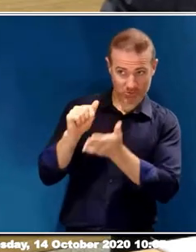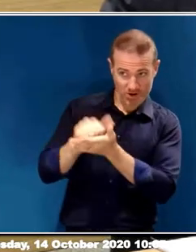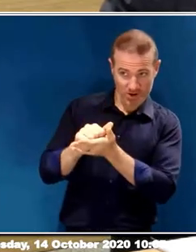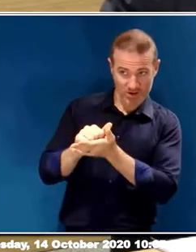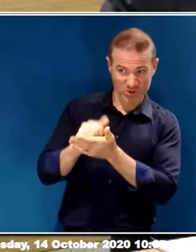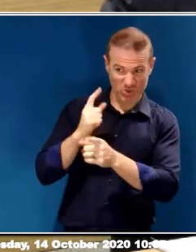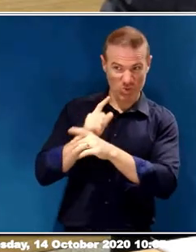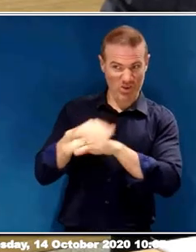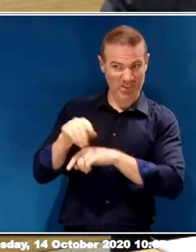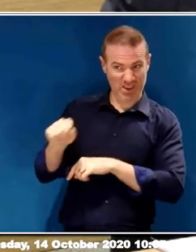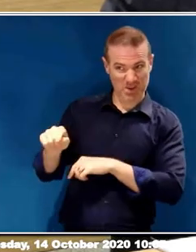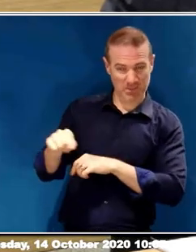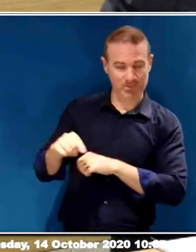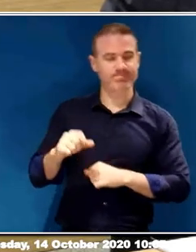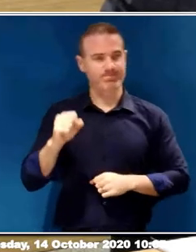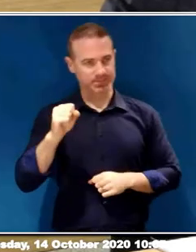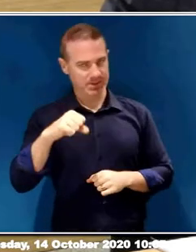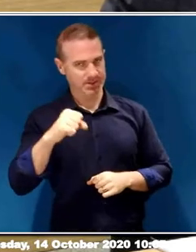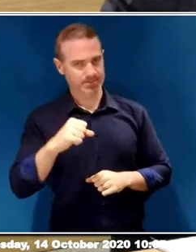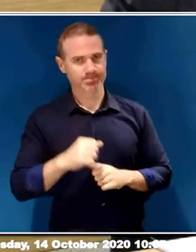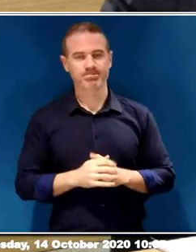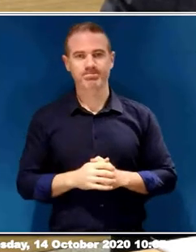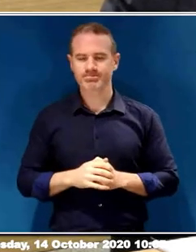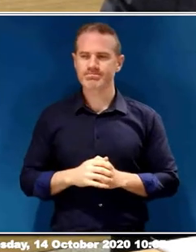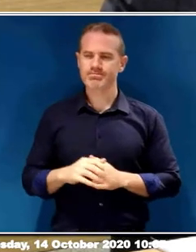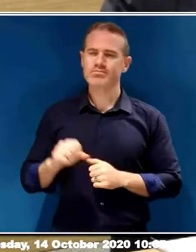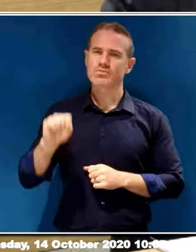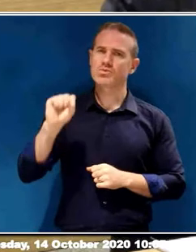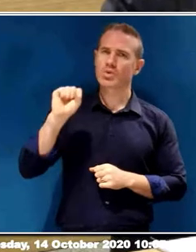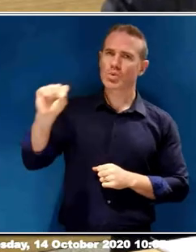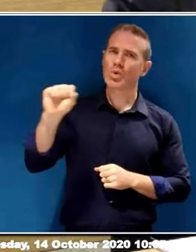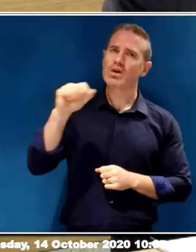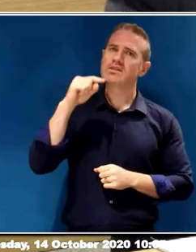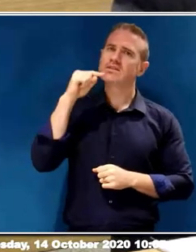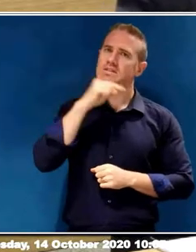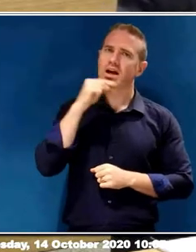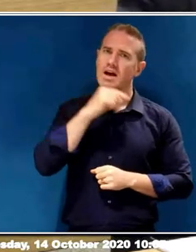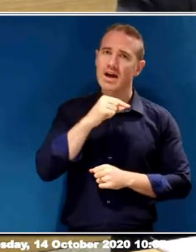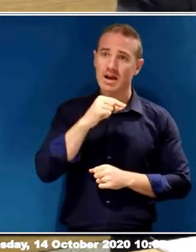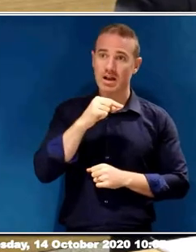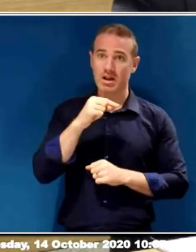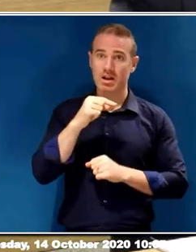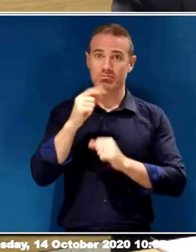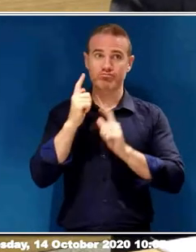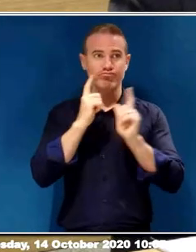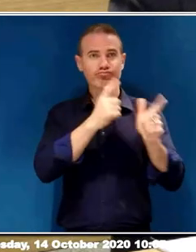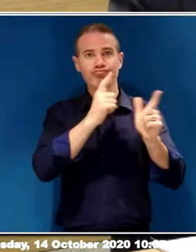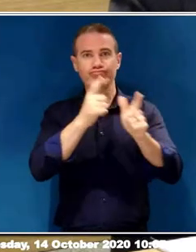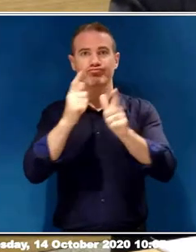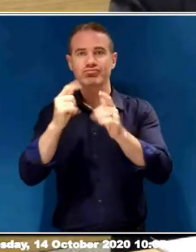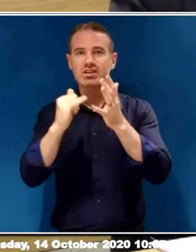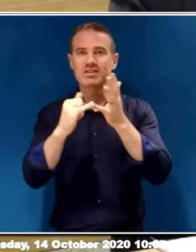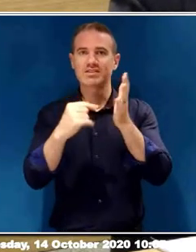Your son attended state schools for primary and high school in Queensland? Yes. Is that correct?